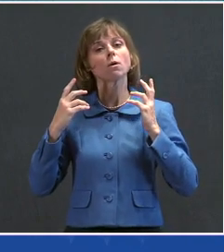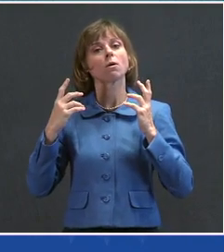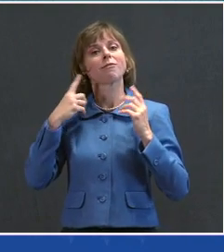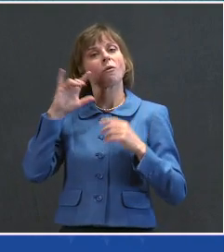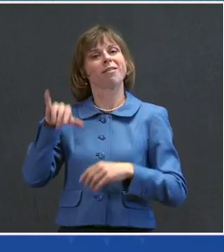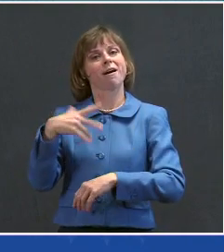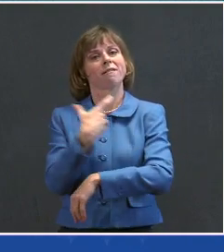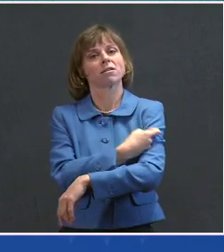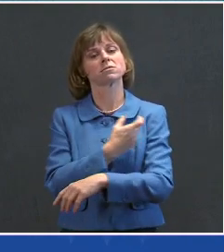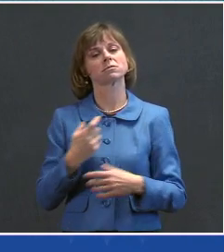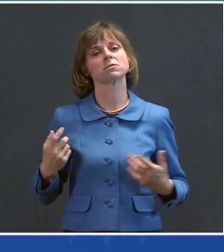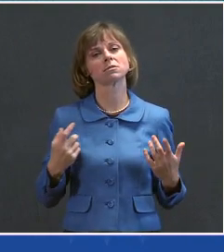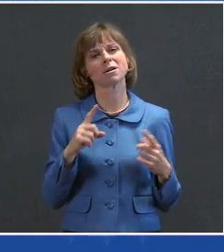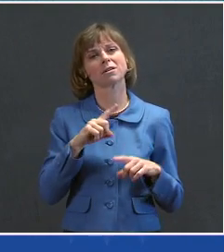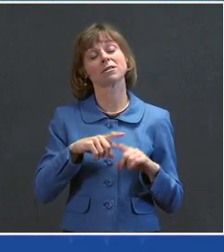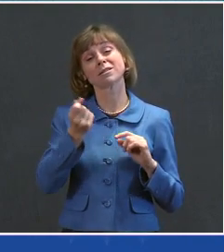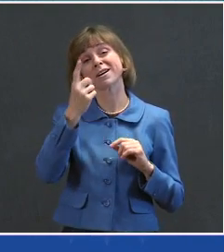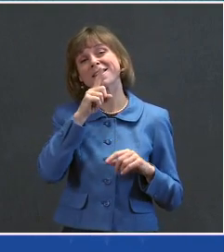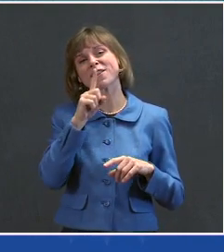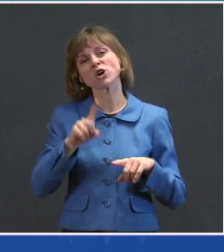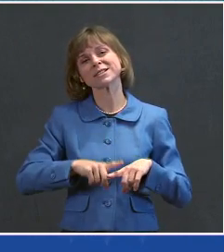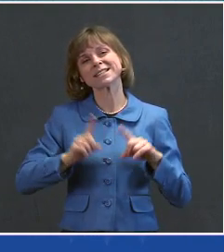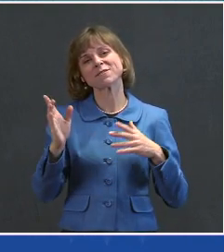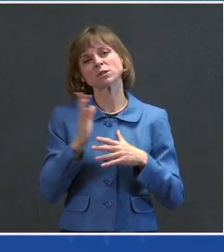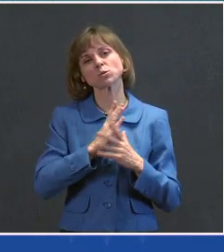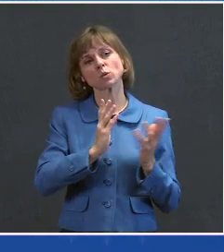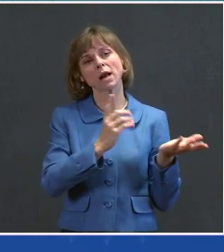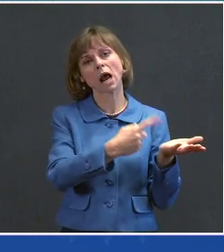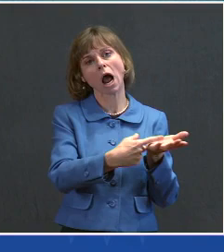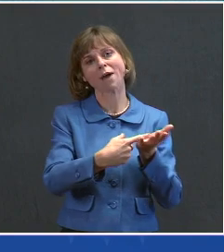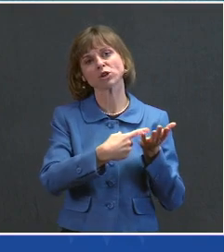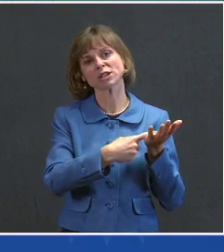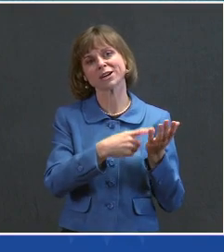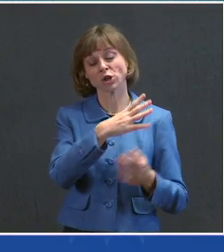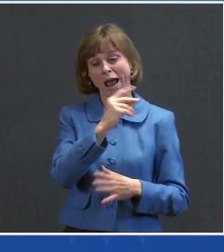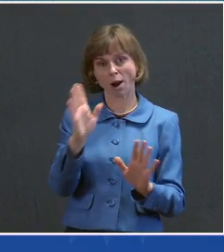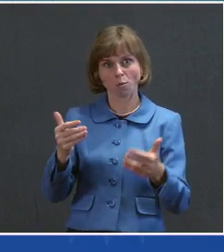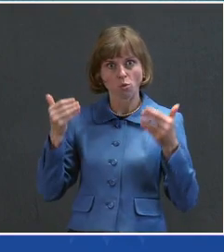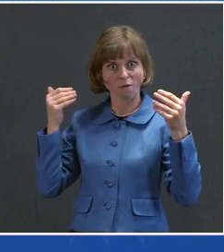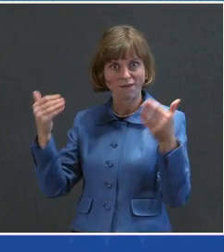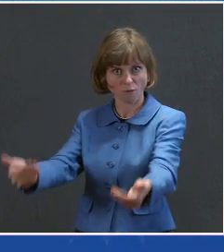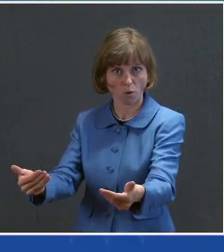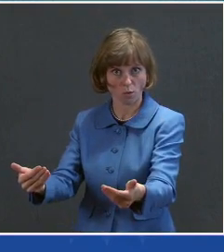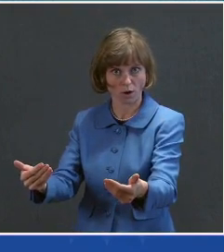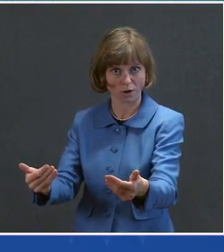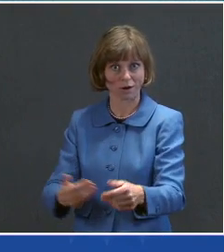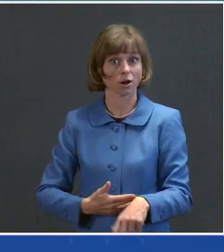But there's a difference between conversations and it moving forward, and the use of the Defense Production Act --